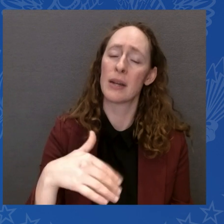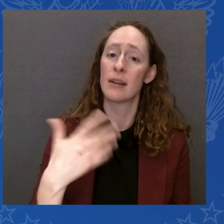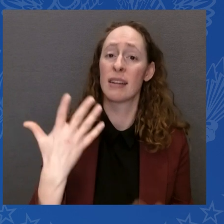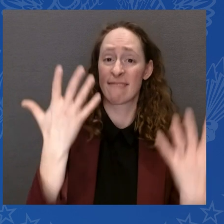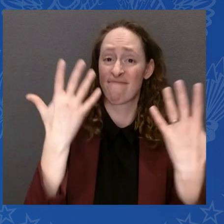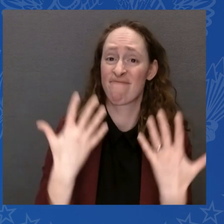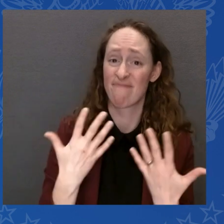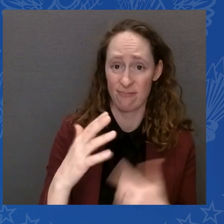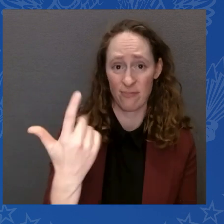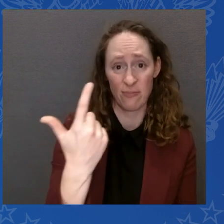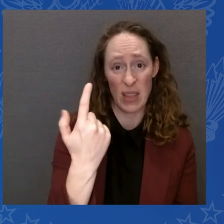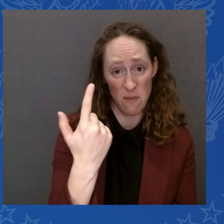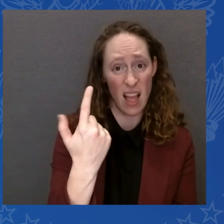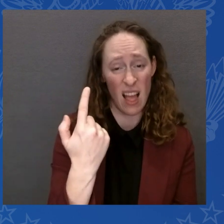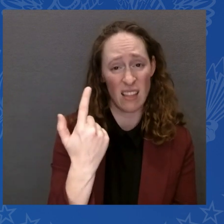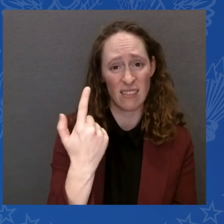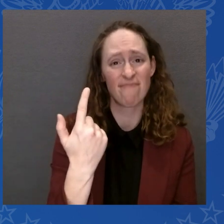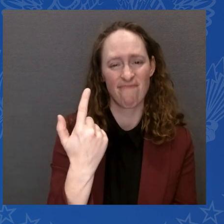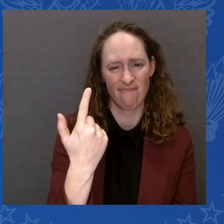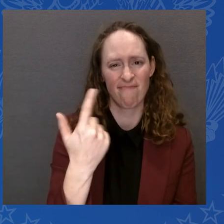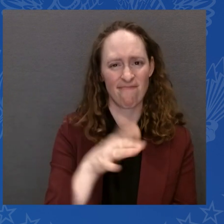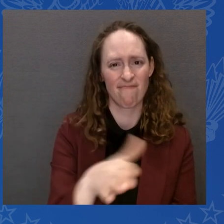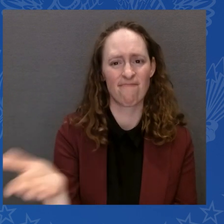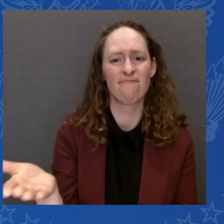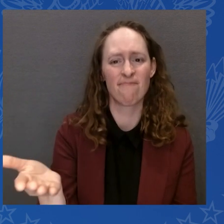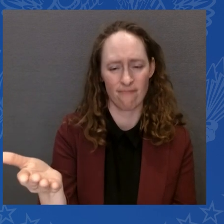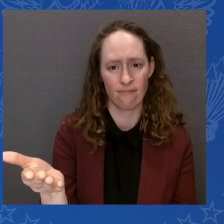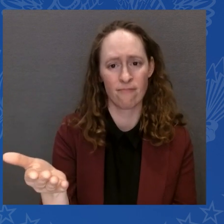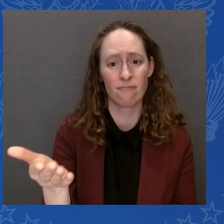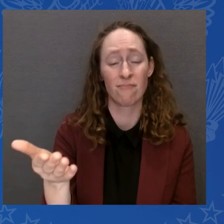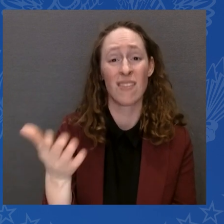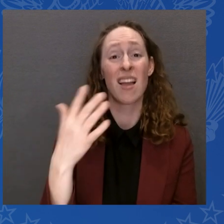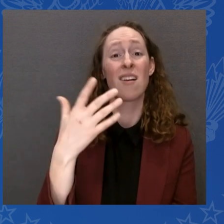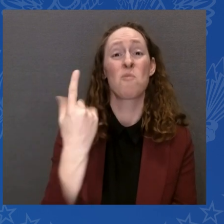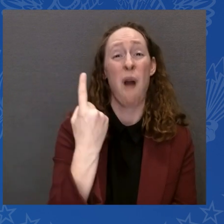plus, only thing they found is that one shoe, one Nike shoe,